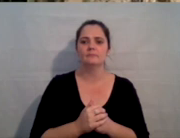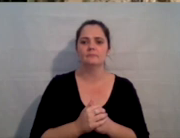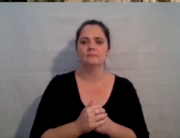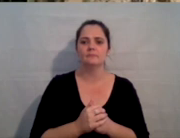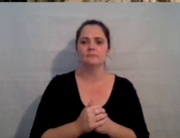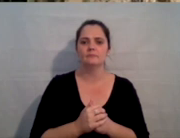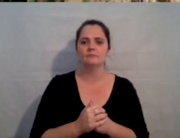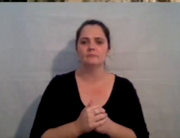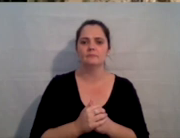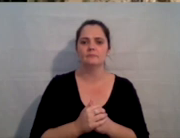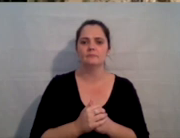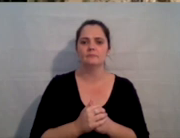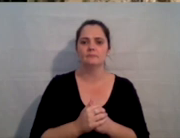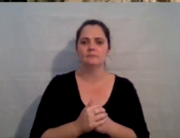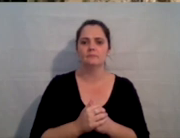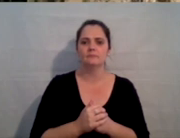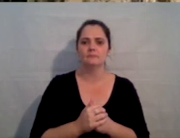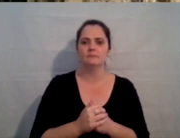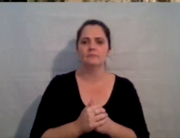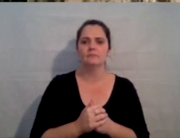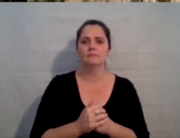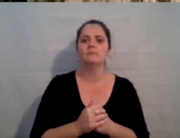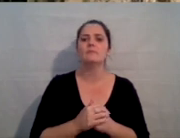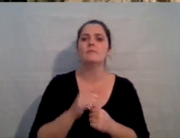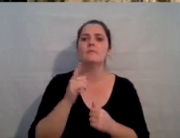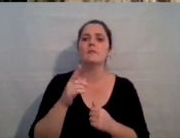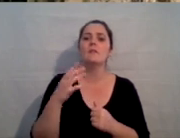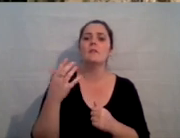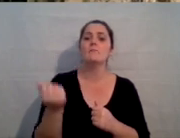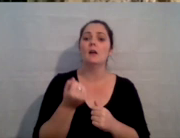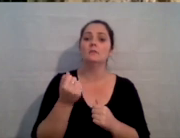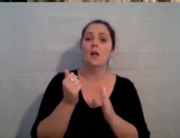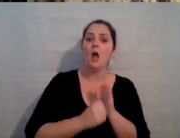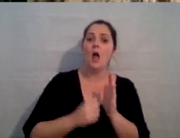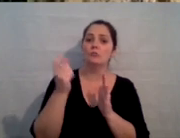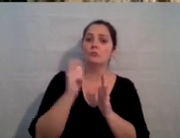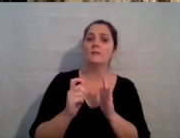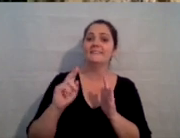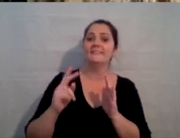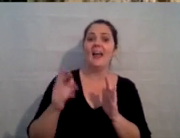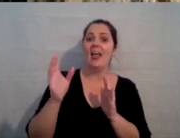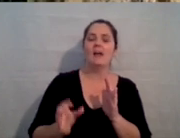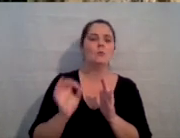her other leg I'm going to keep – it's not her weight-bearing leg so I'm going to be much looser and be much freer with that leg coming